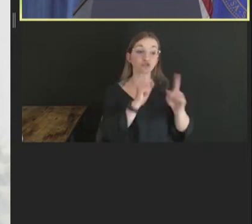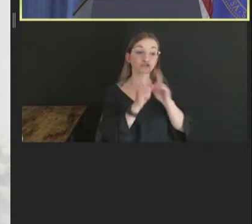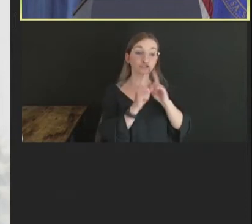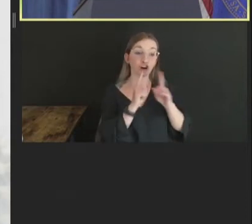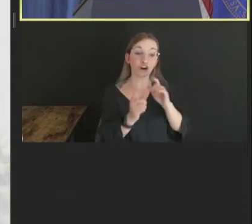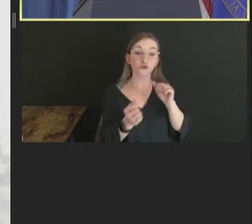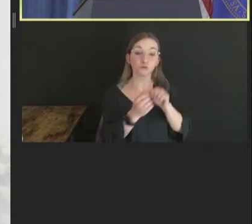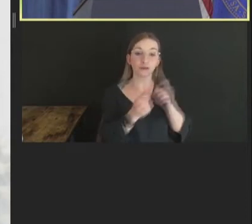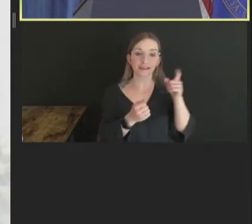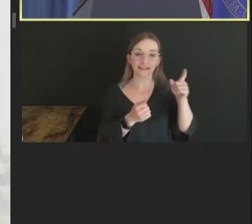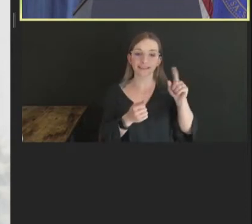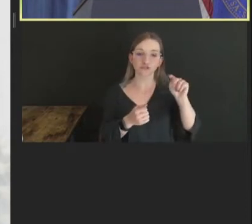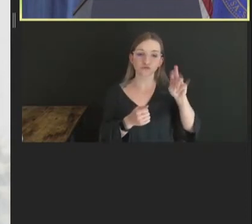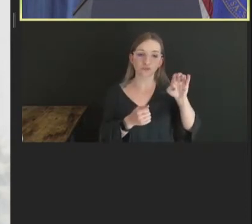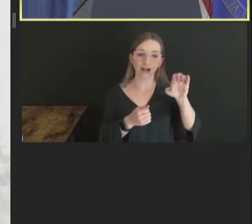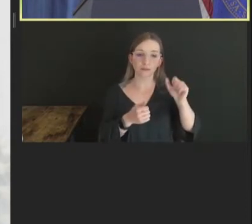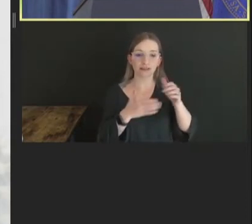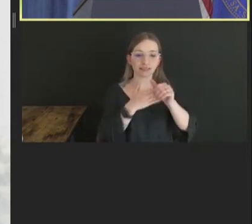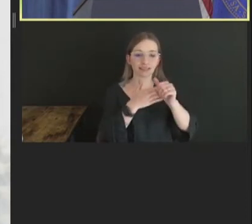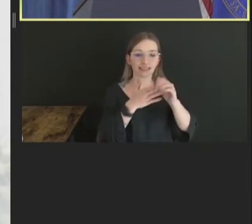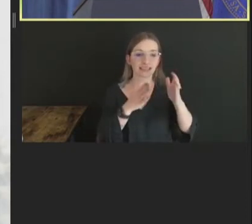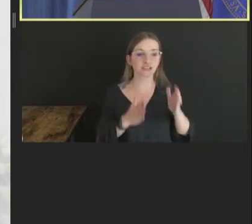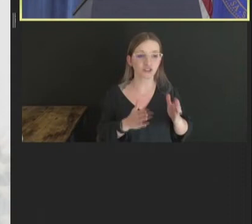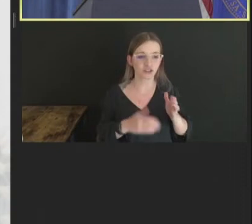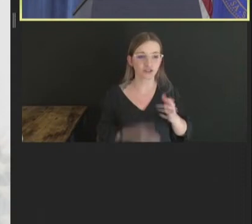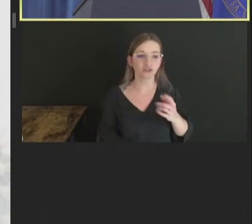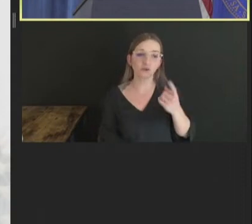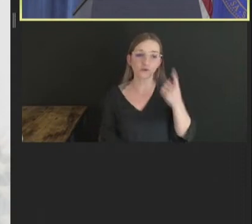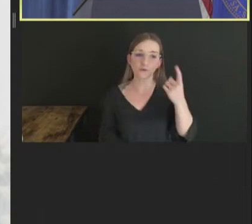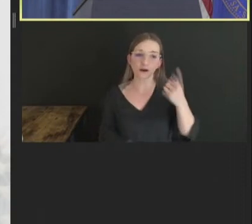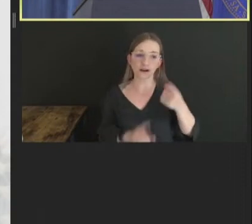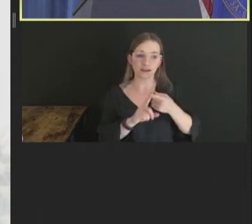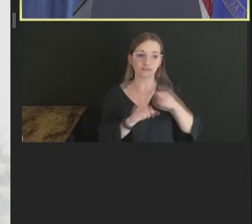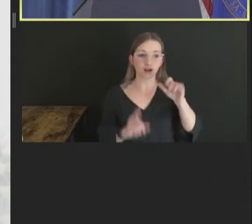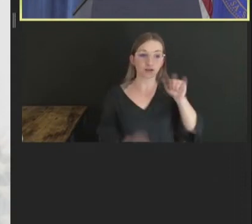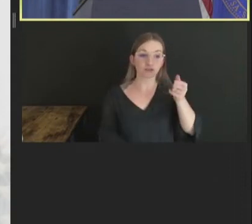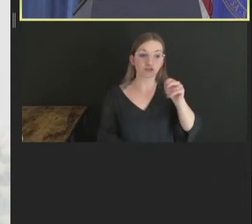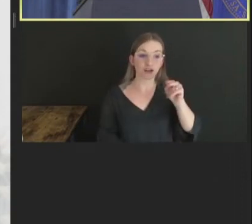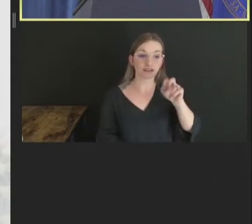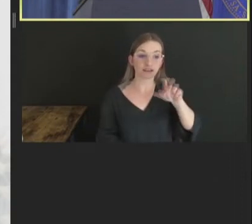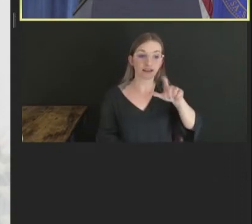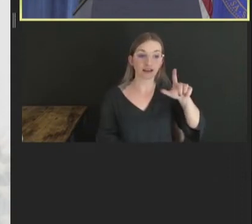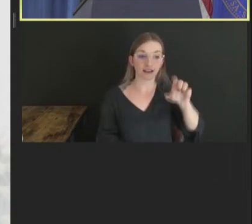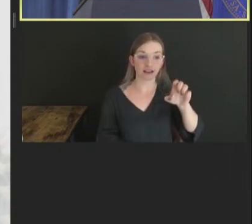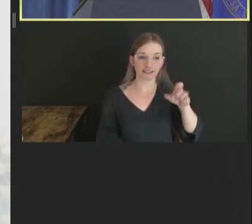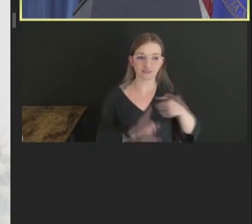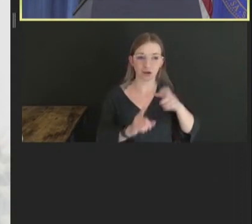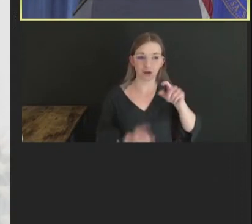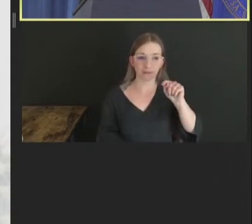Navajo Nation or Diné Nation. Janelle really talked about, we already had on-the-ground